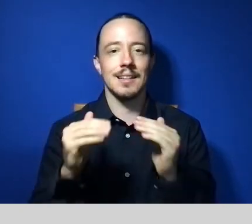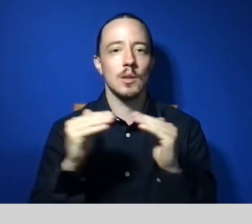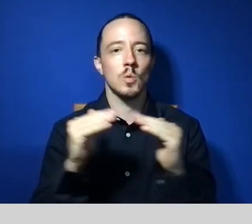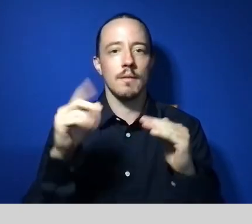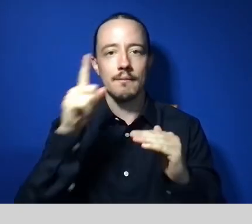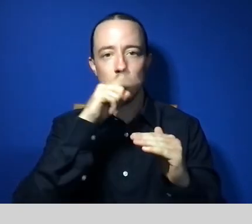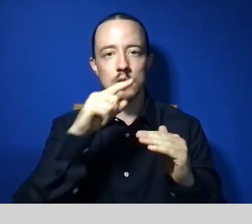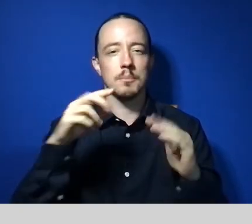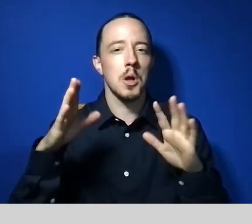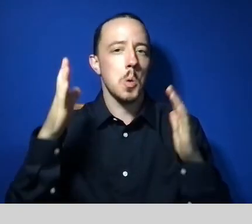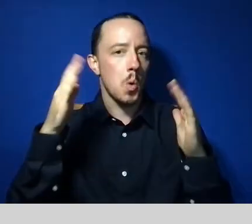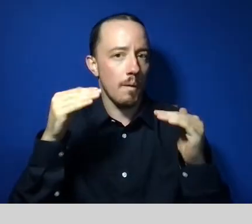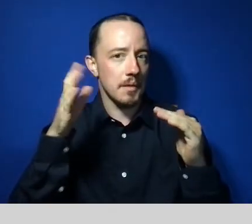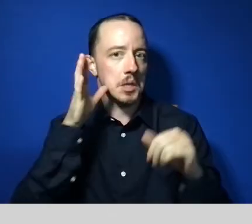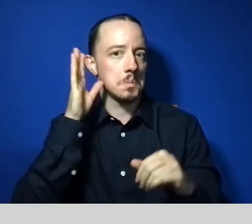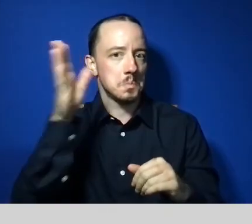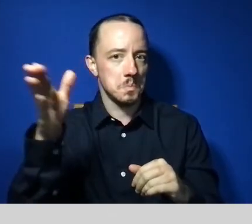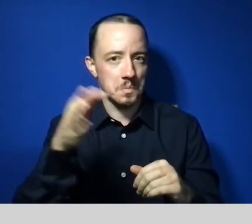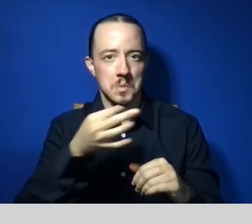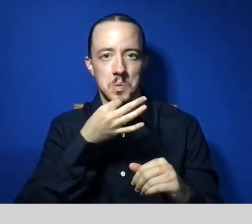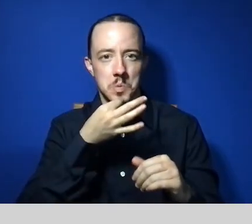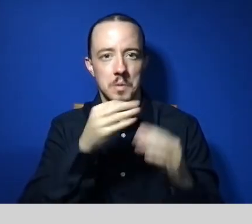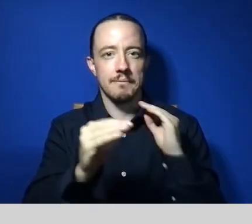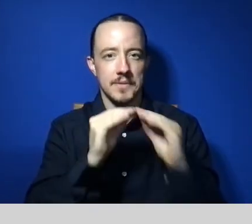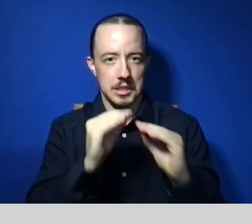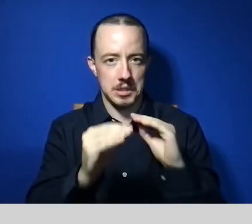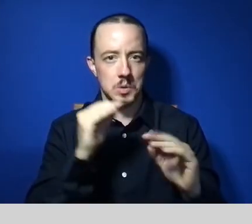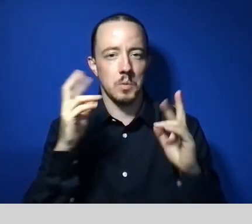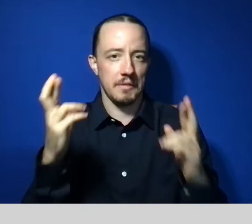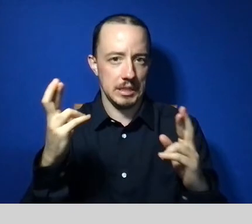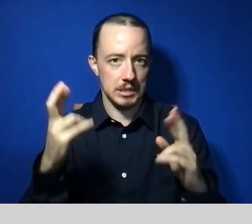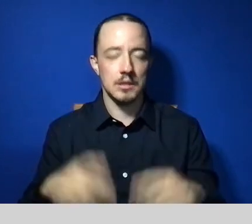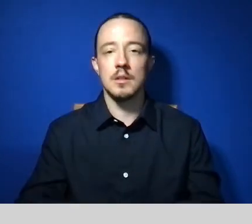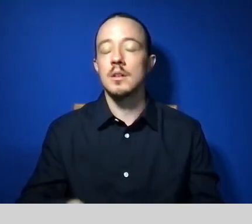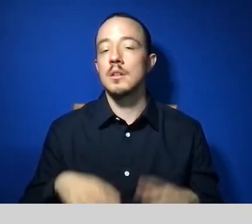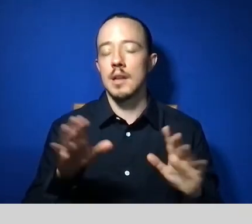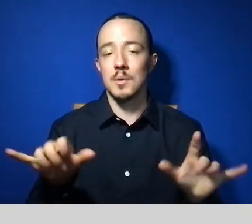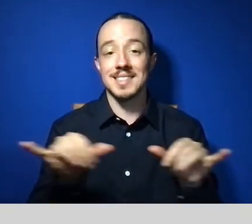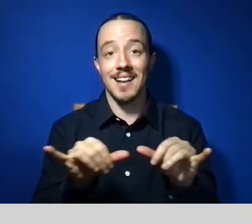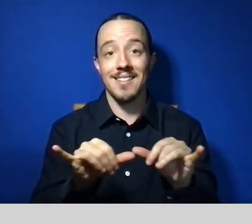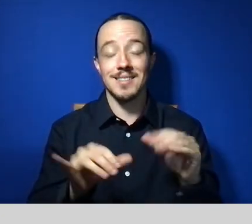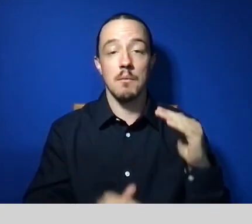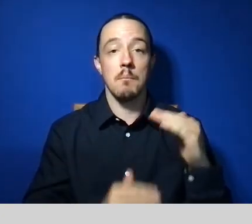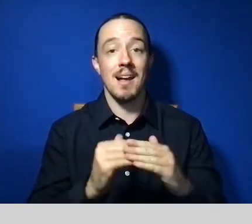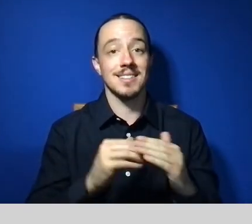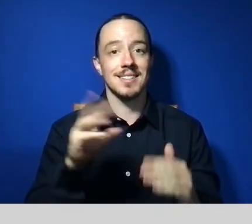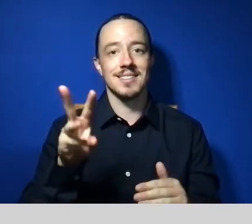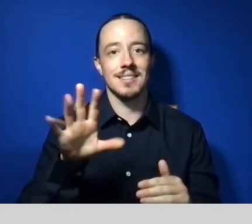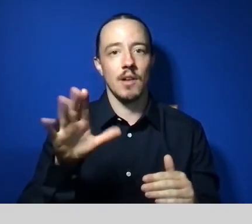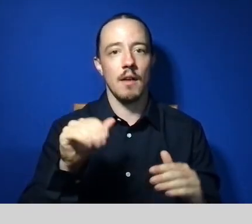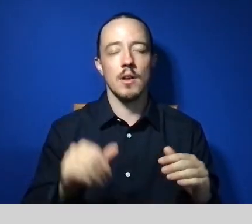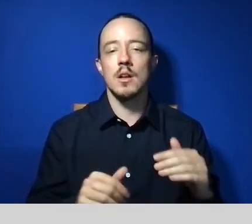but hopefully that will get fixed. The size under score max equals 65, controls the maximum